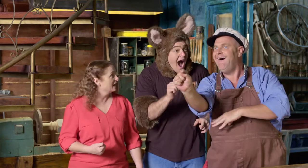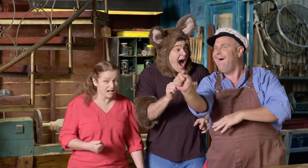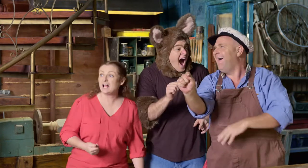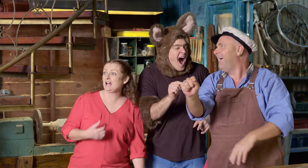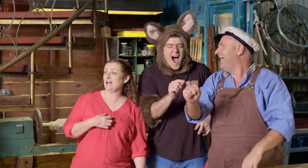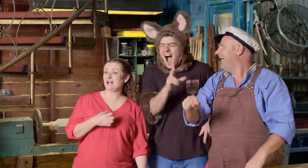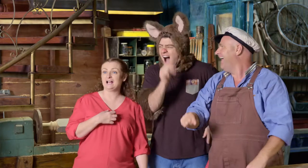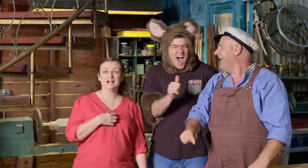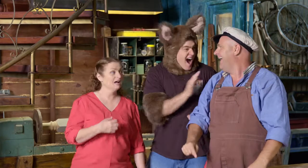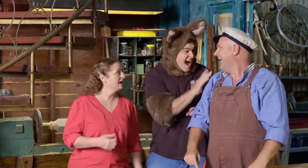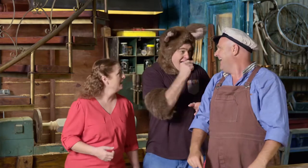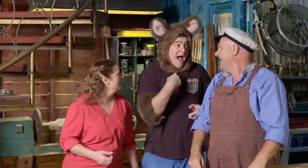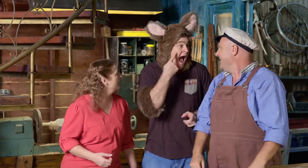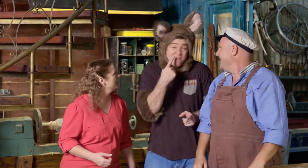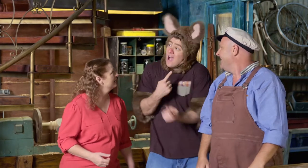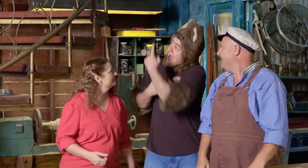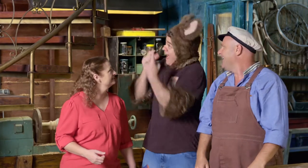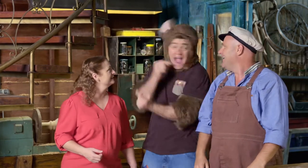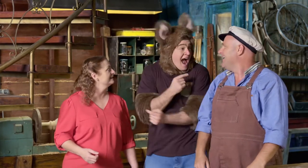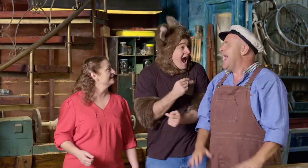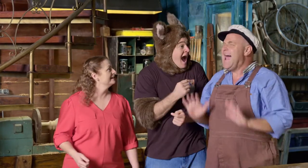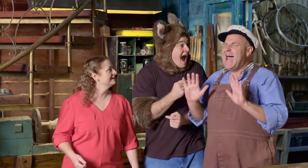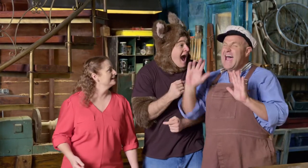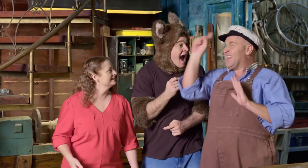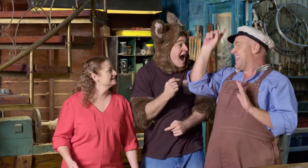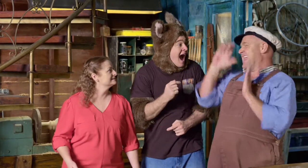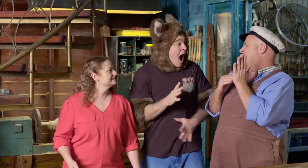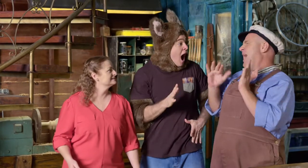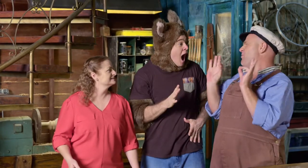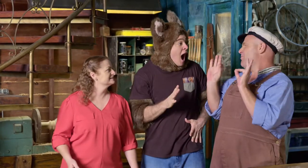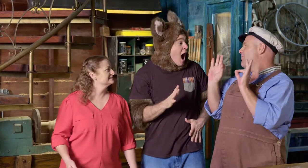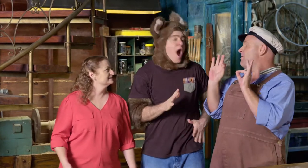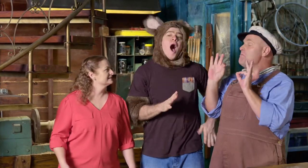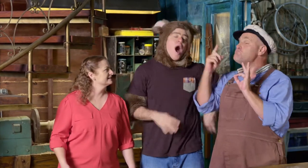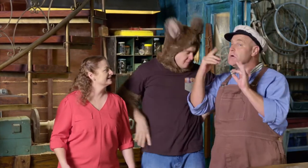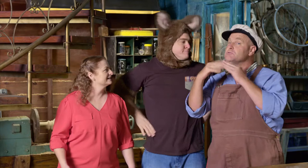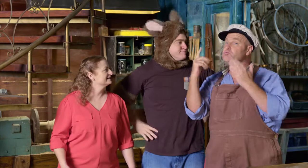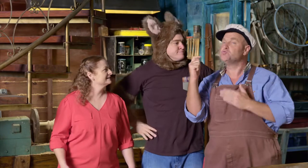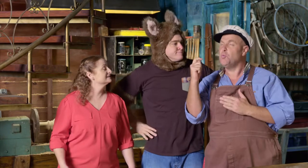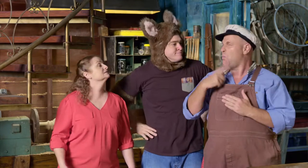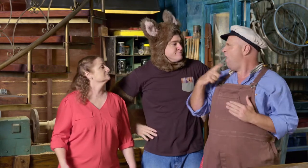Oh, you can? Oh, that's great! Can I go up and have a look, Skip? Oh, not right now. One day soon, though.